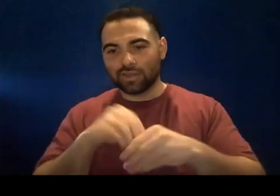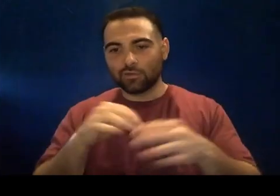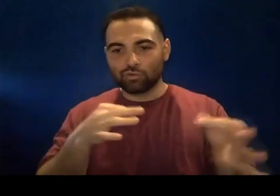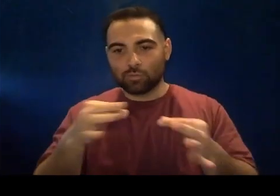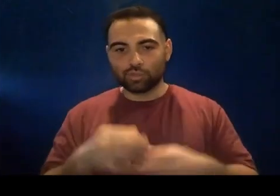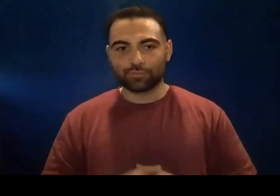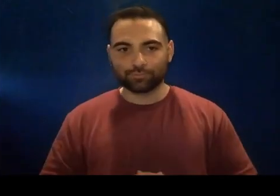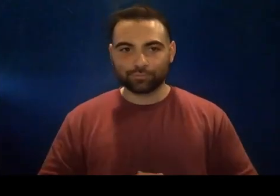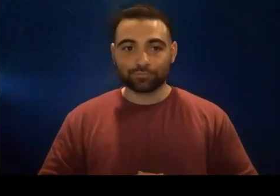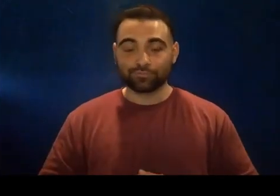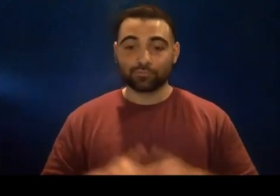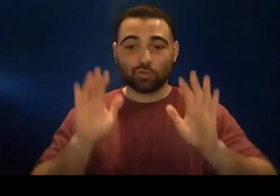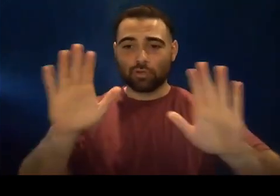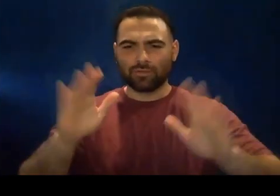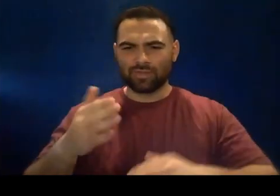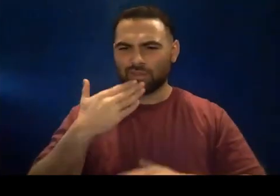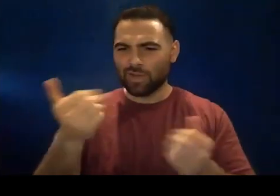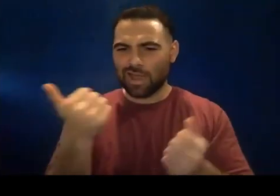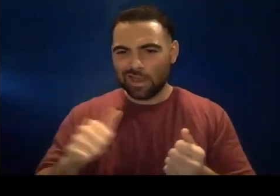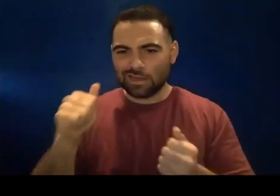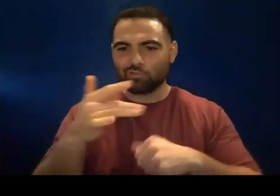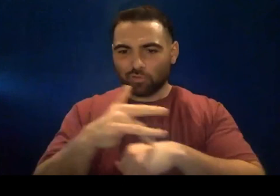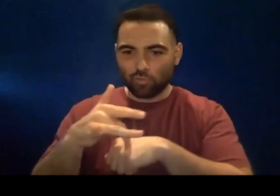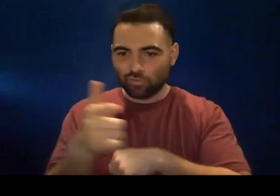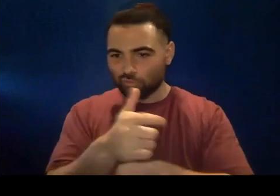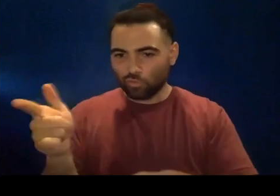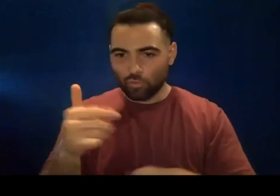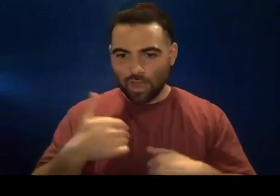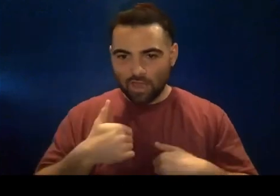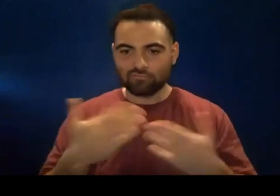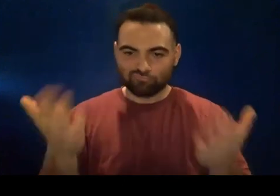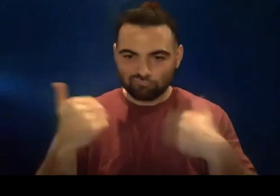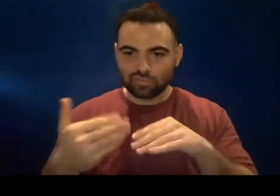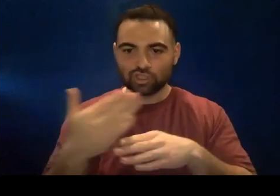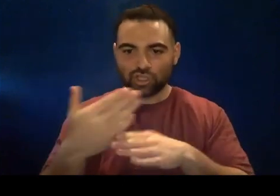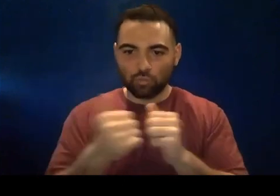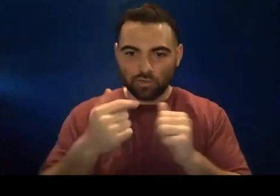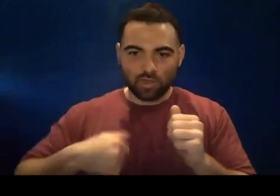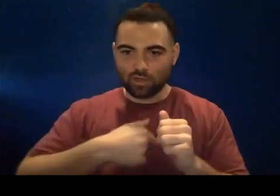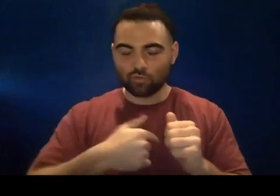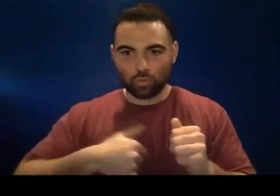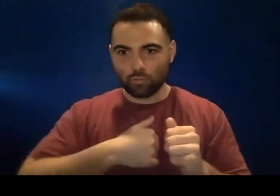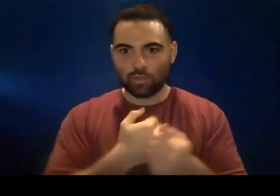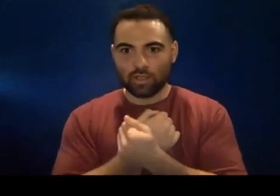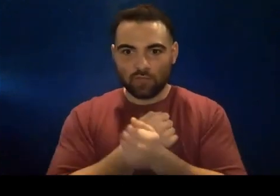Great, yes, please share any resources that you have with your upcoming projects with us and we would love to get those out for you.